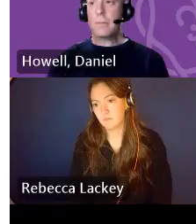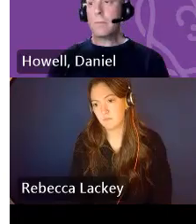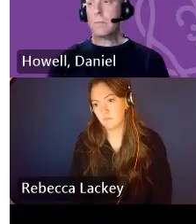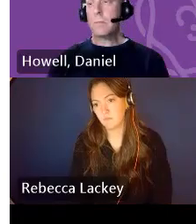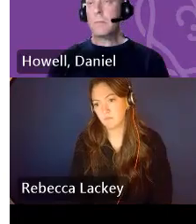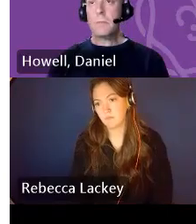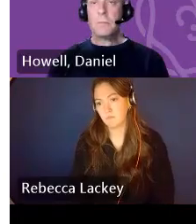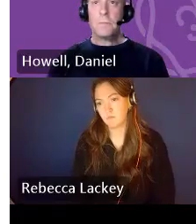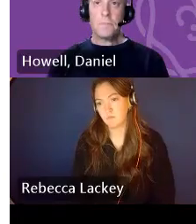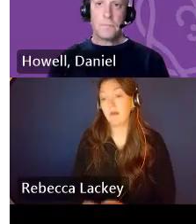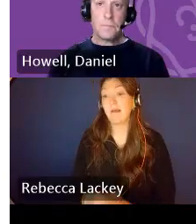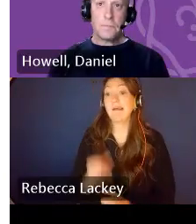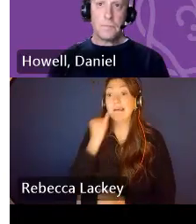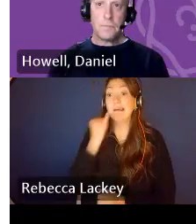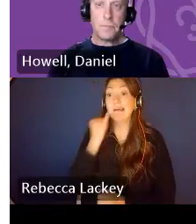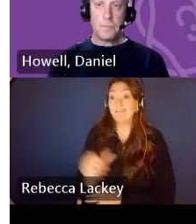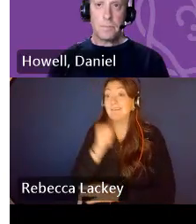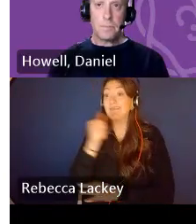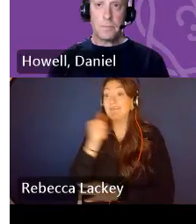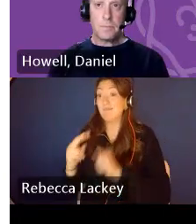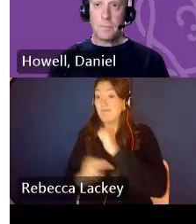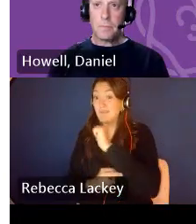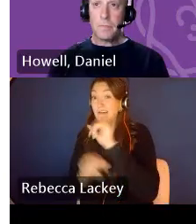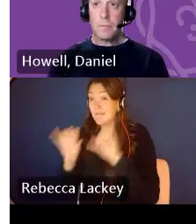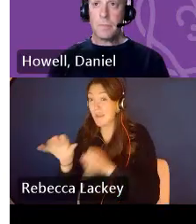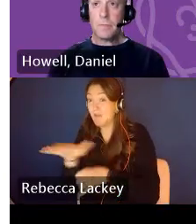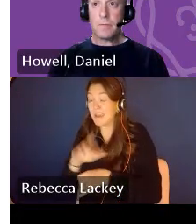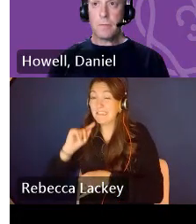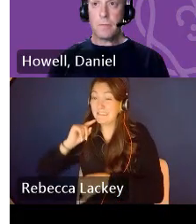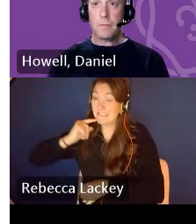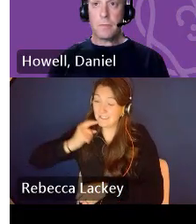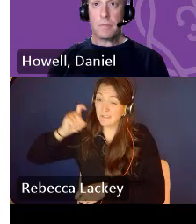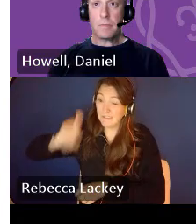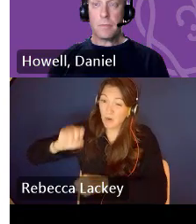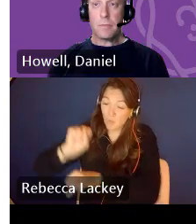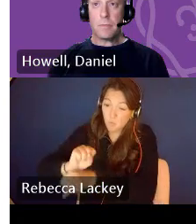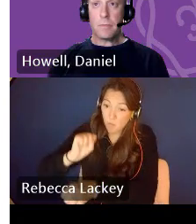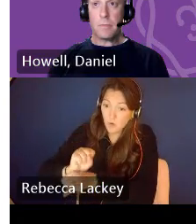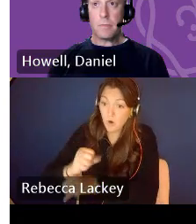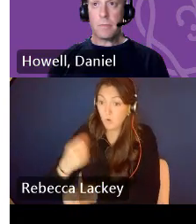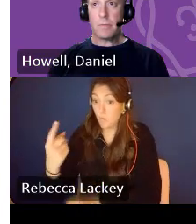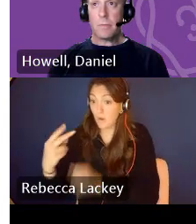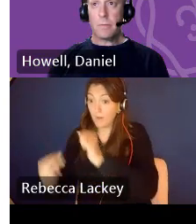if there was another bridge in the same area that needed major work then would one bridge